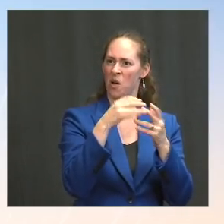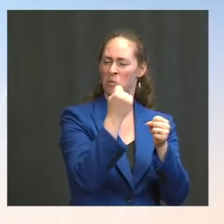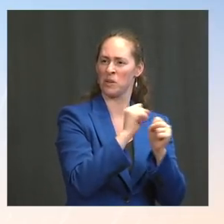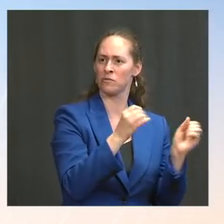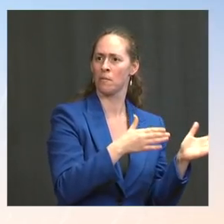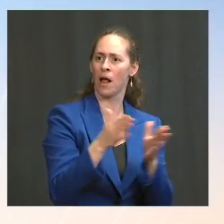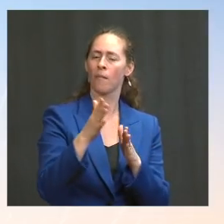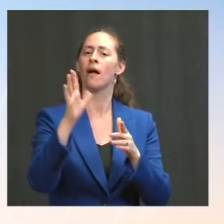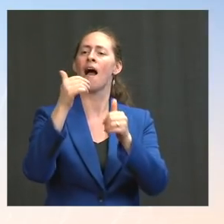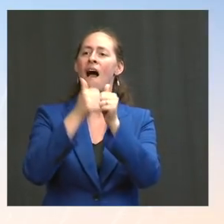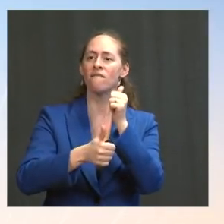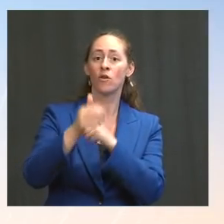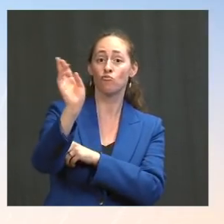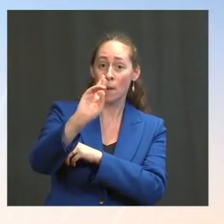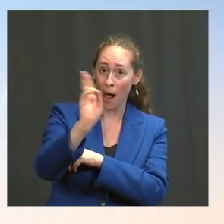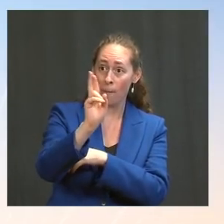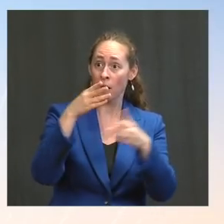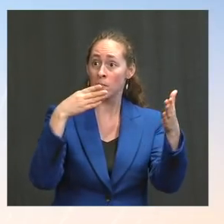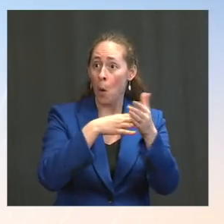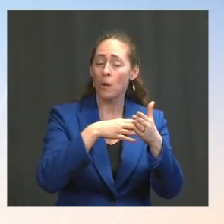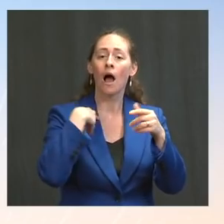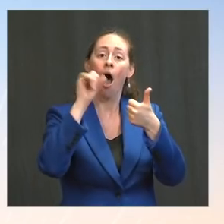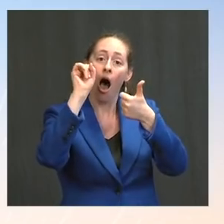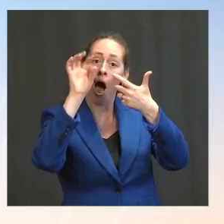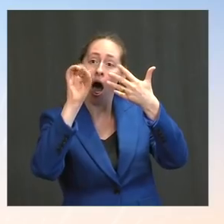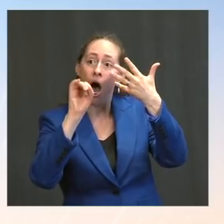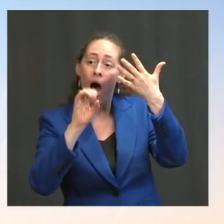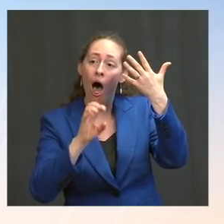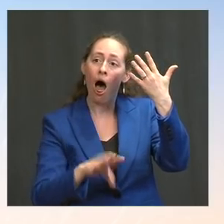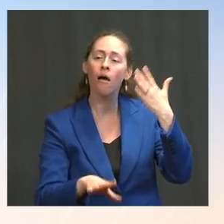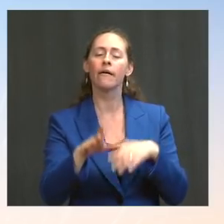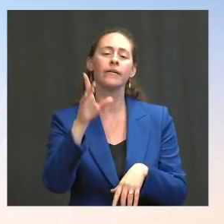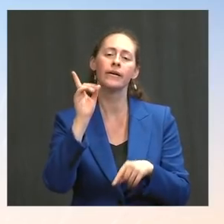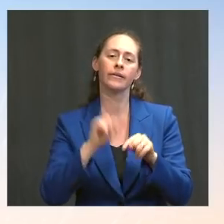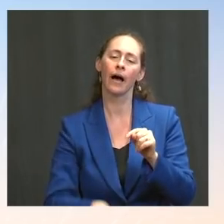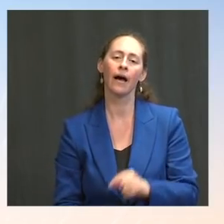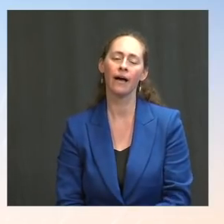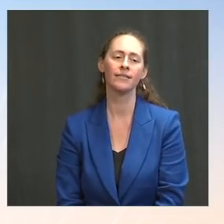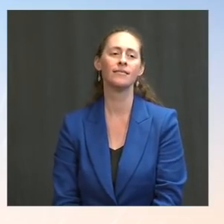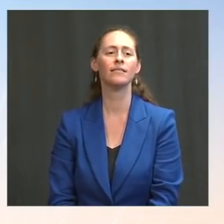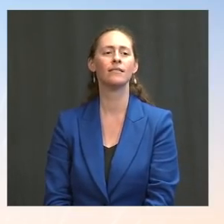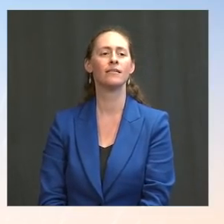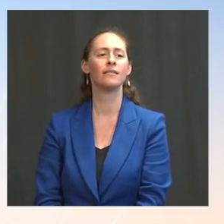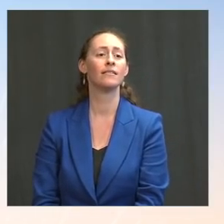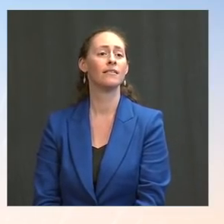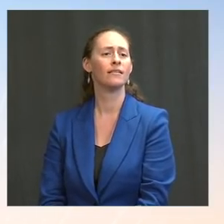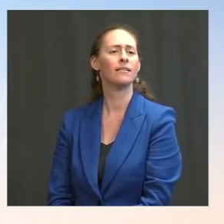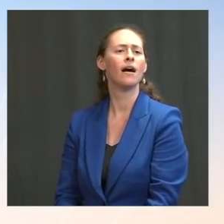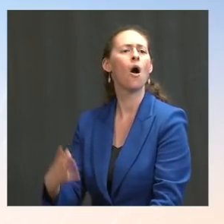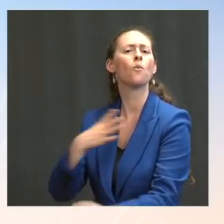and I don't have time to read out all their names today. The Press: Okay. On another subject -- the official White House account tweeted yesterday: "The cost of a Fourth of July cookout